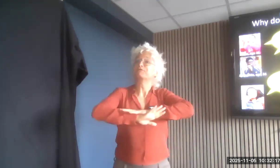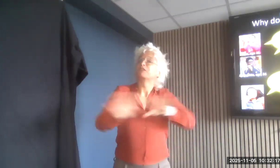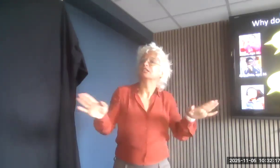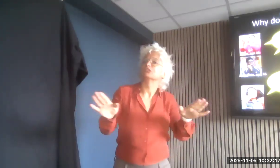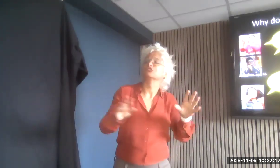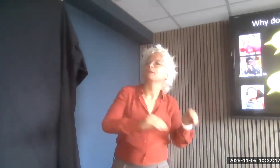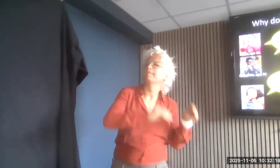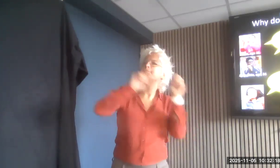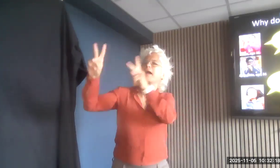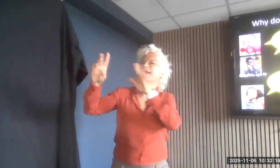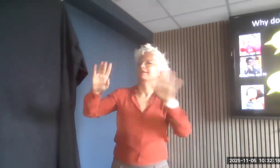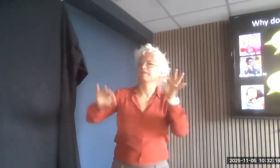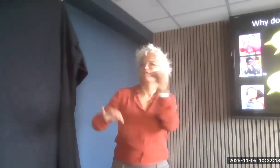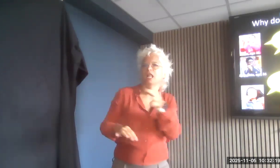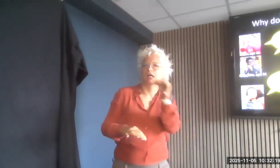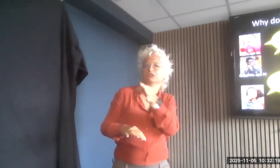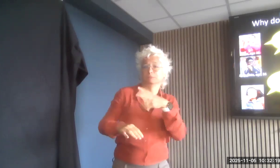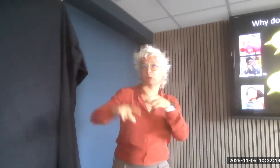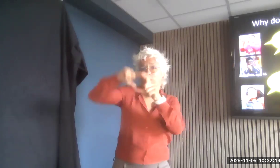who's a man who went to a deaf school.